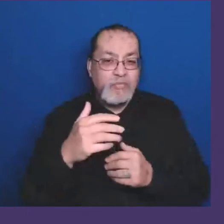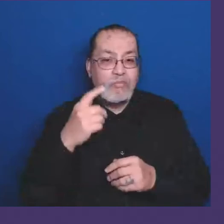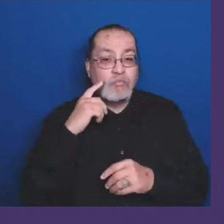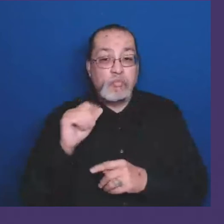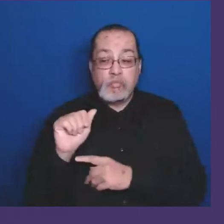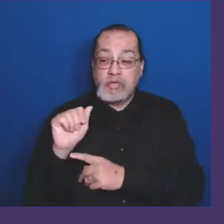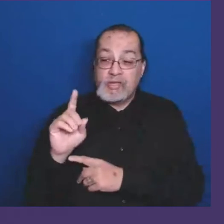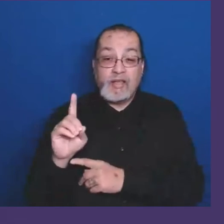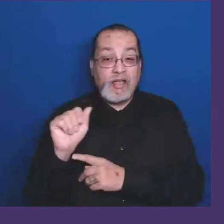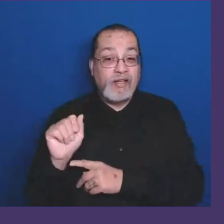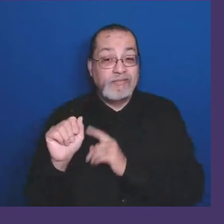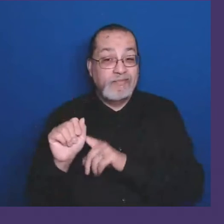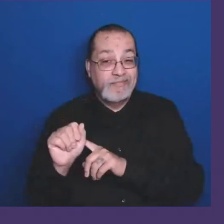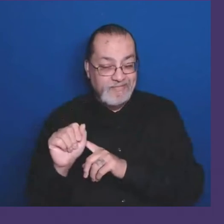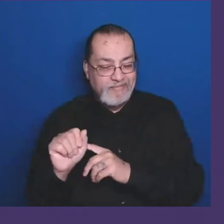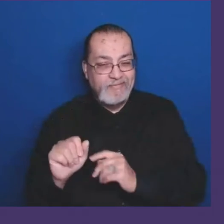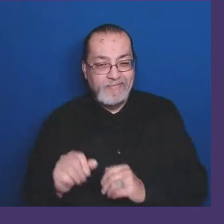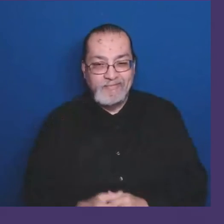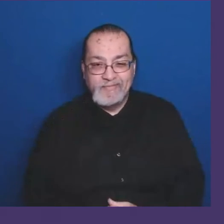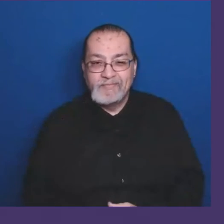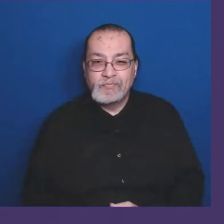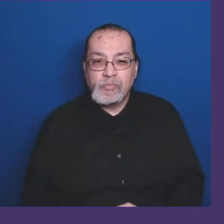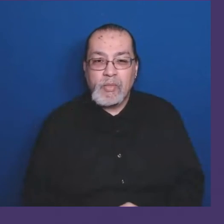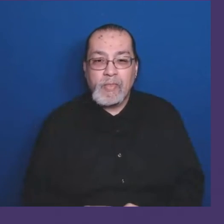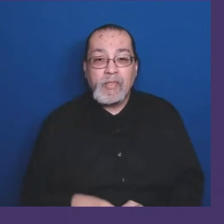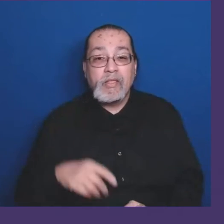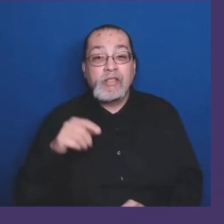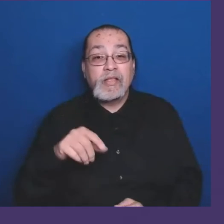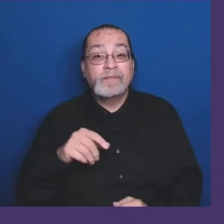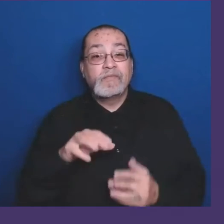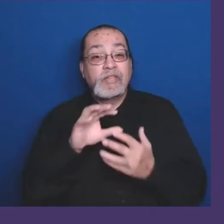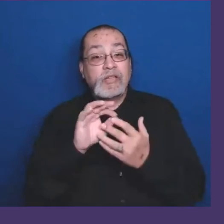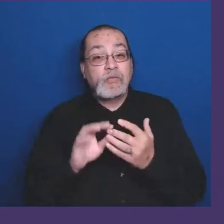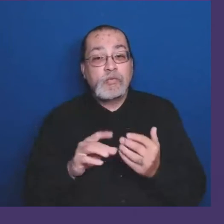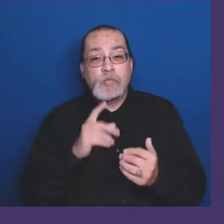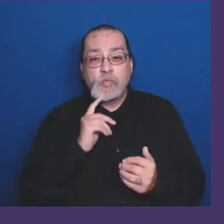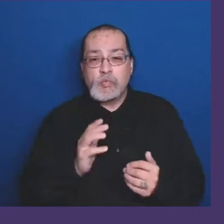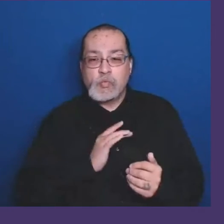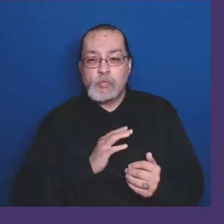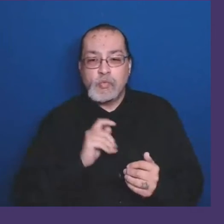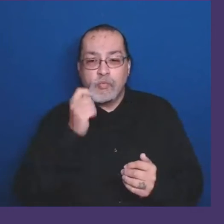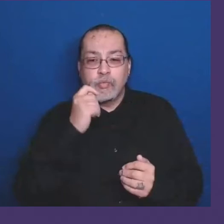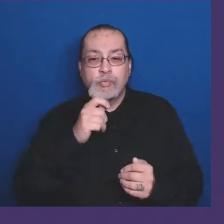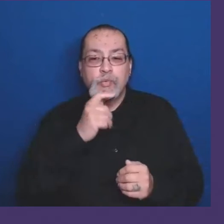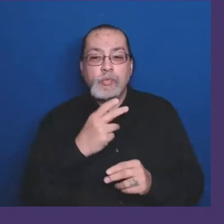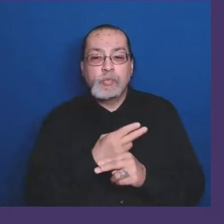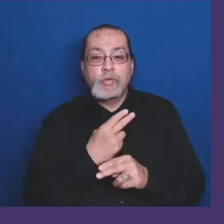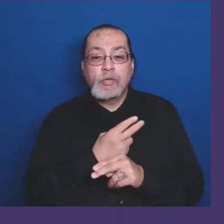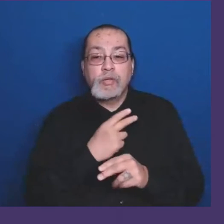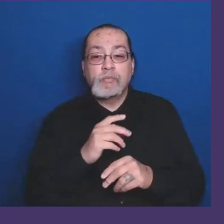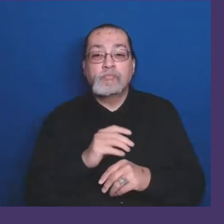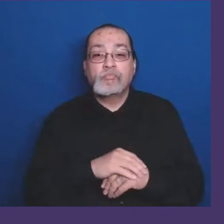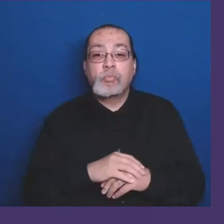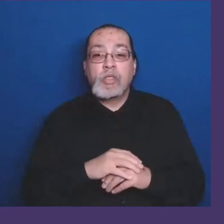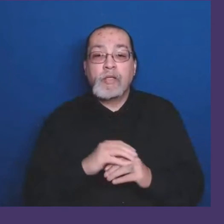Kevin Wolfe: This feature is so cool to use. I don't need to call to reserve a shuttle or go to reception.